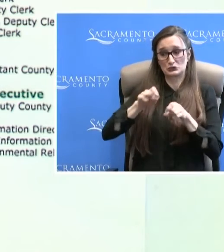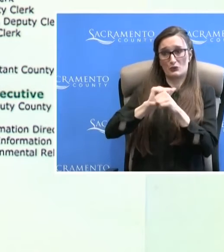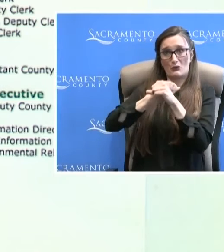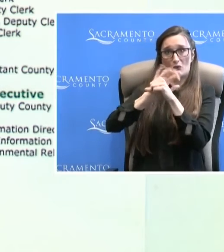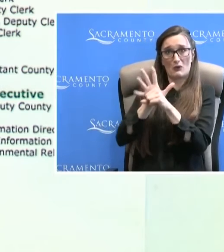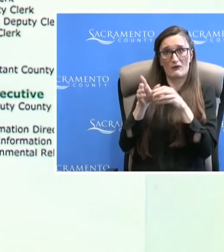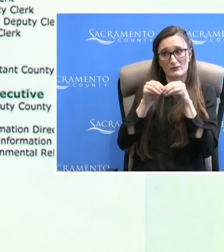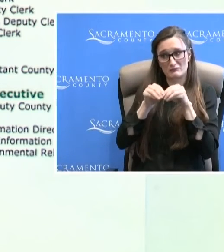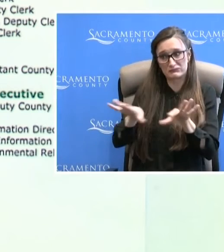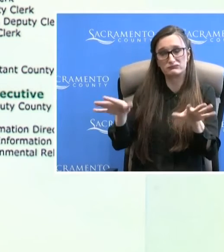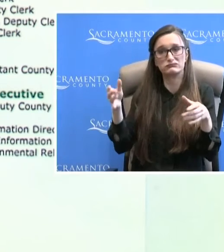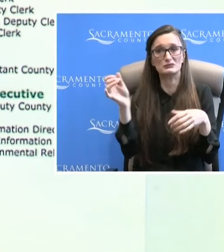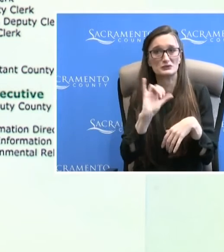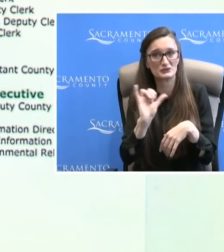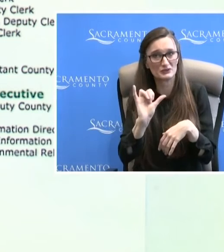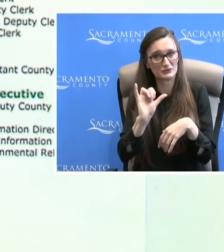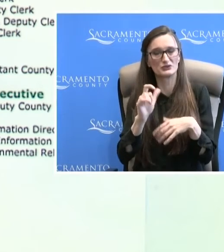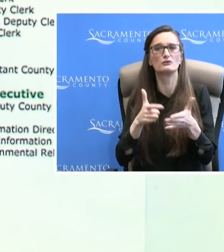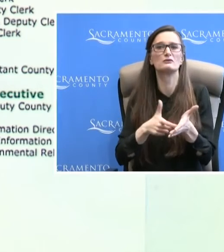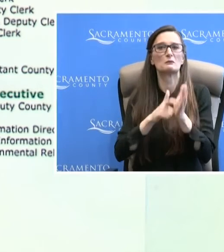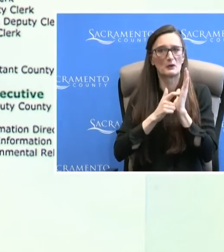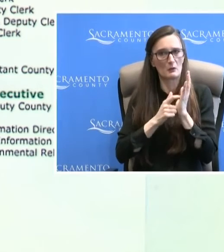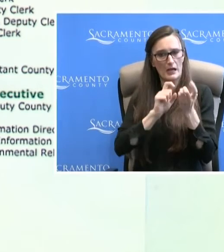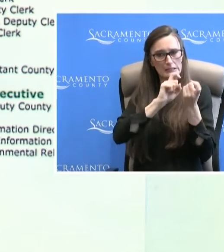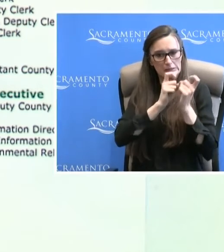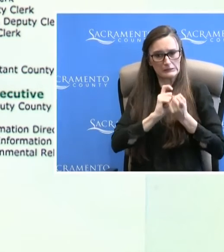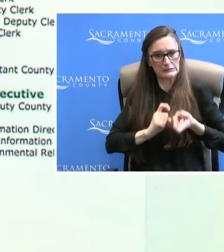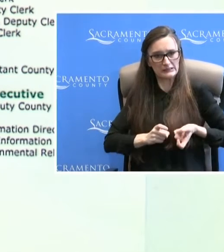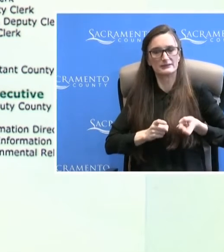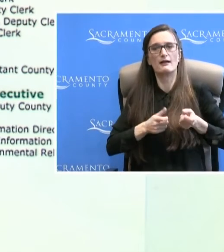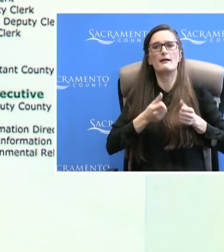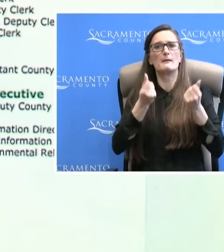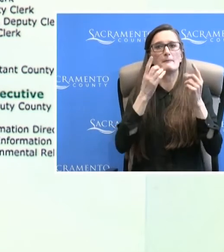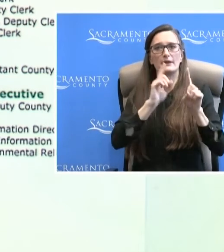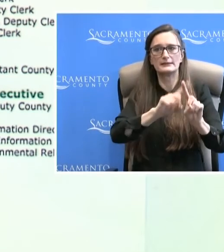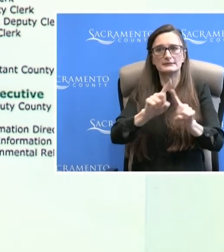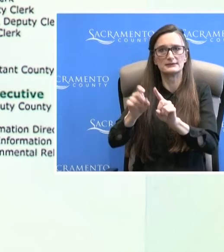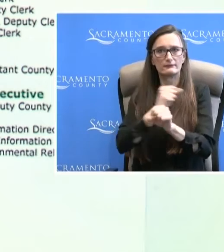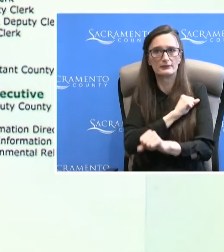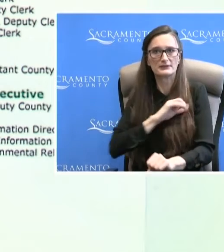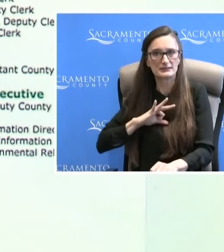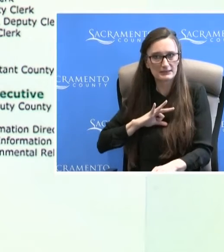it required numerous staff to ensure that every public meeting went off without a hitch and that the county adhered